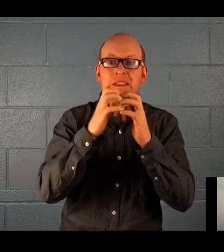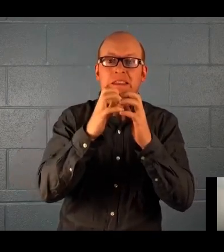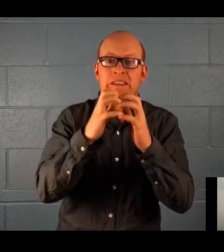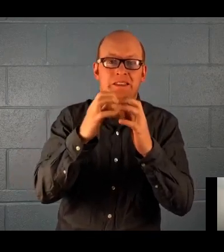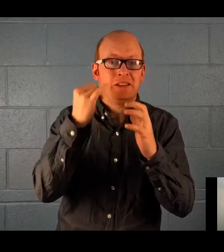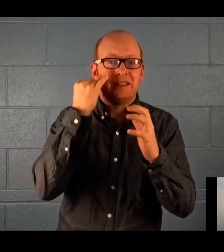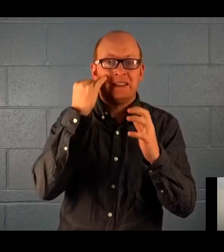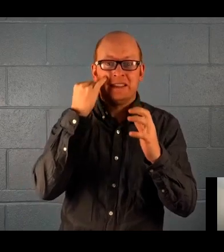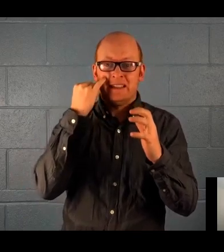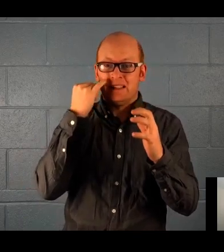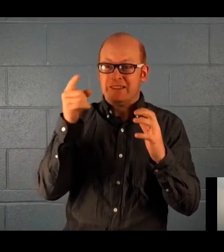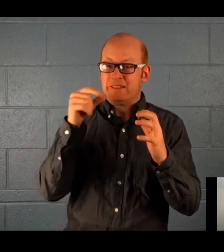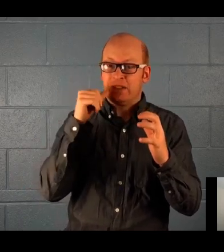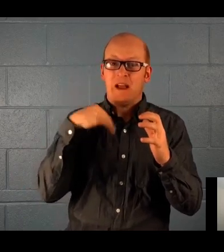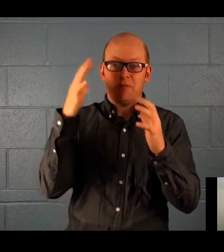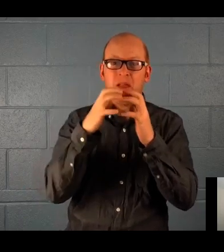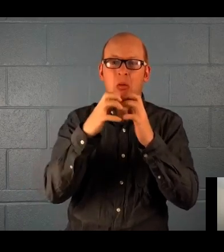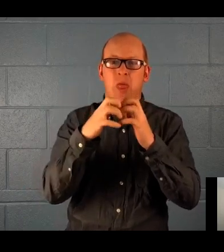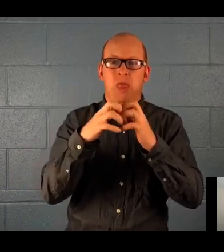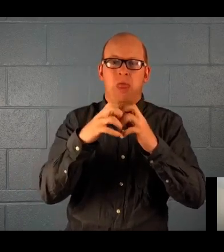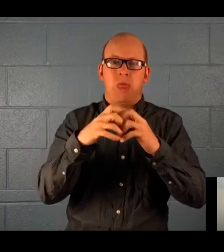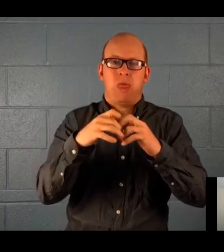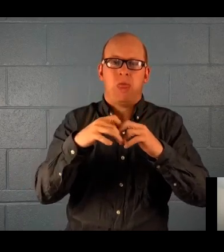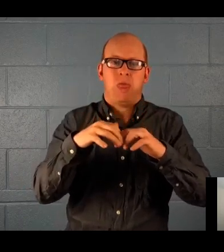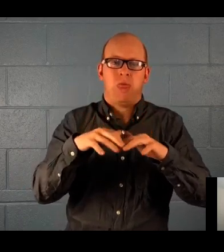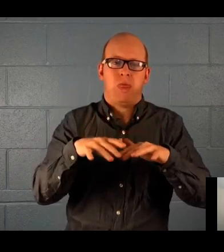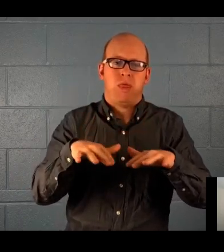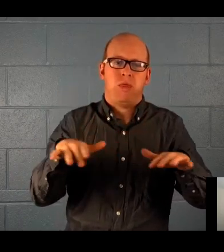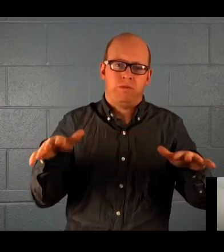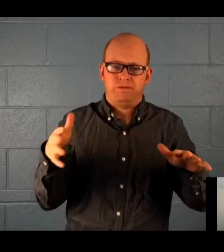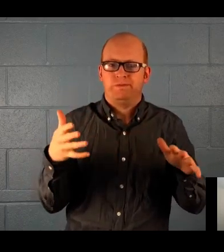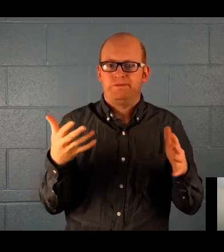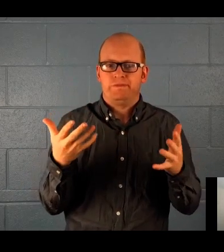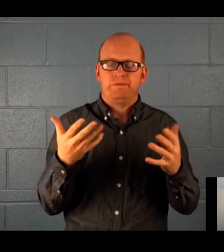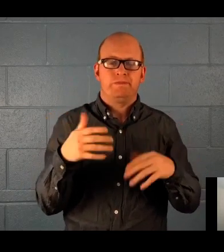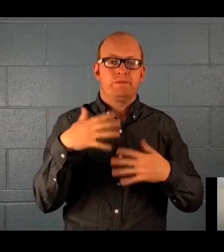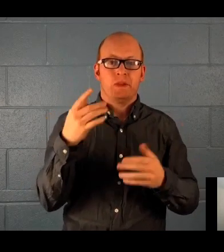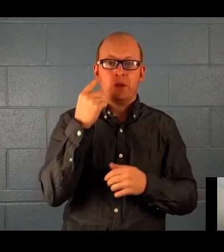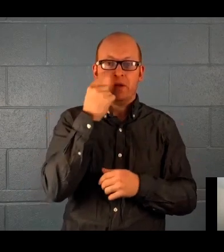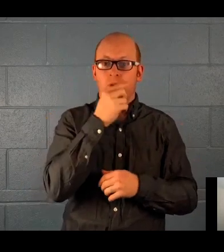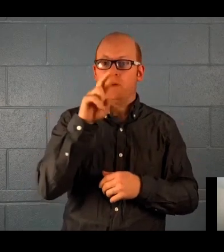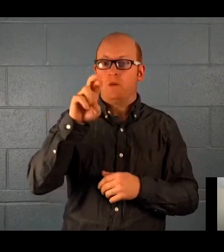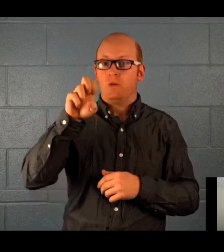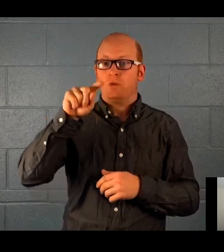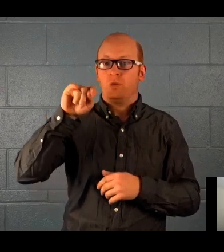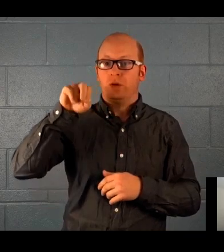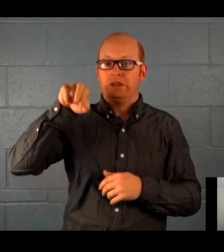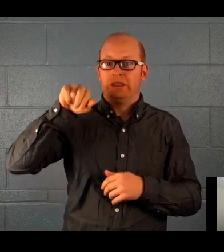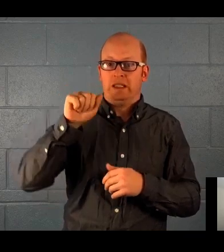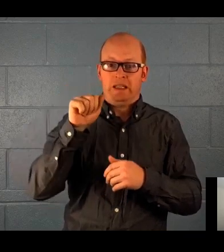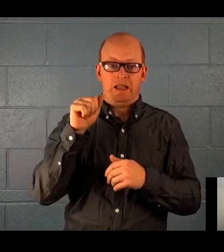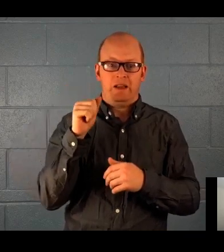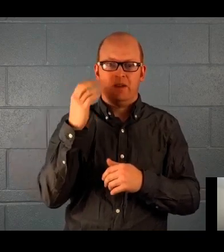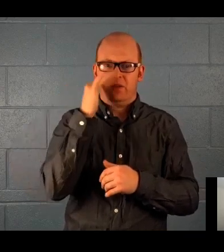after they're already formed. So what do the retinas of these patients look like?